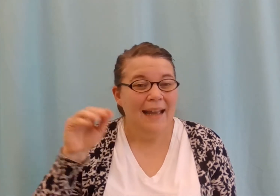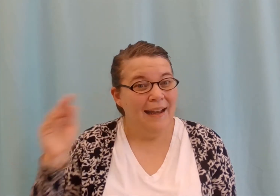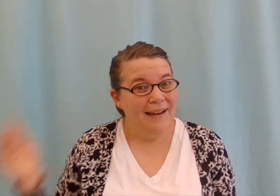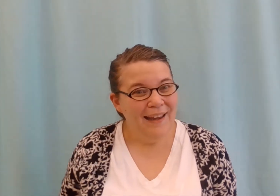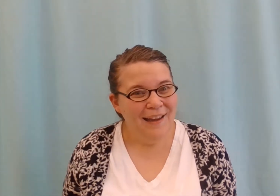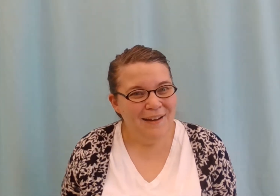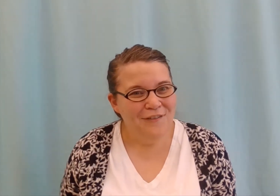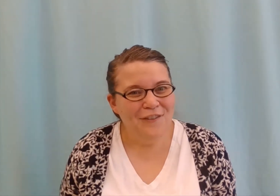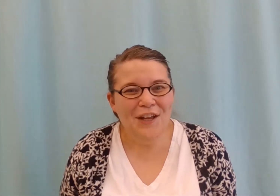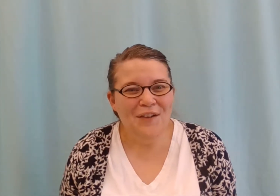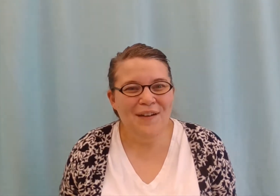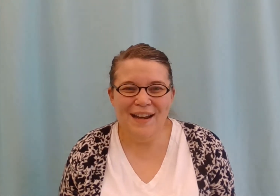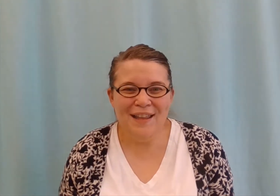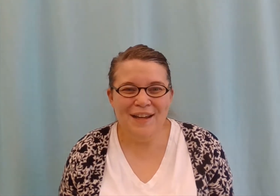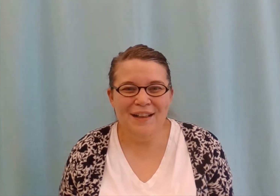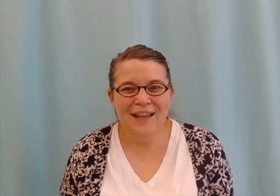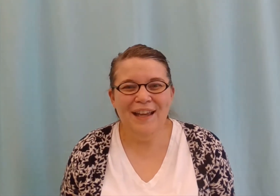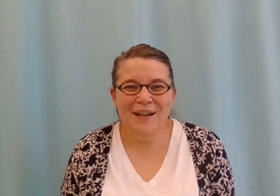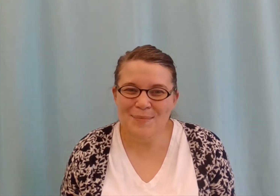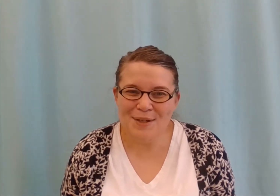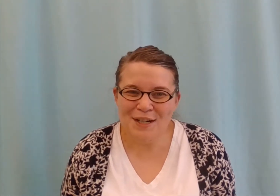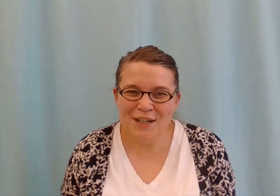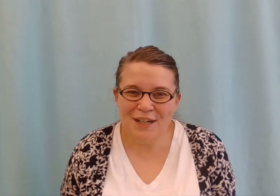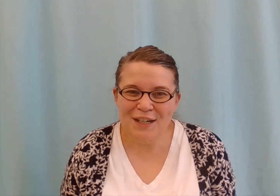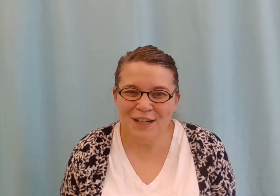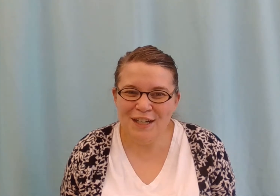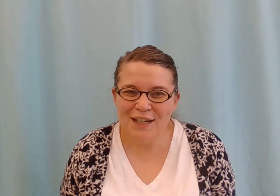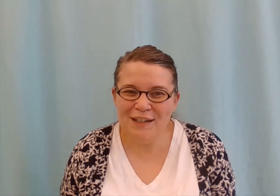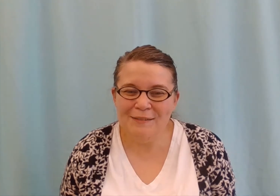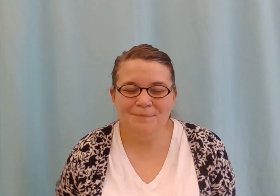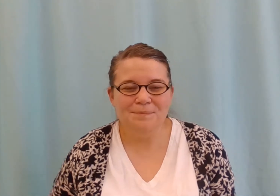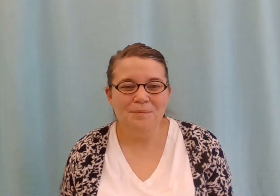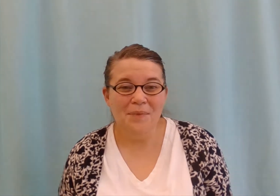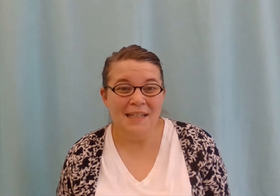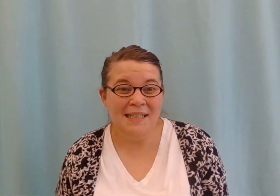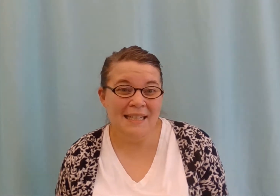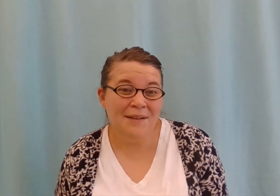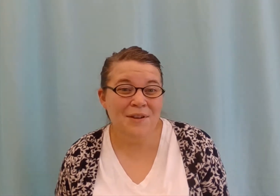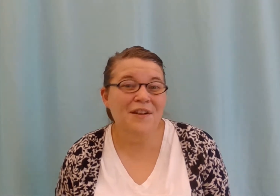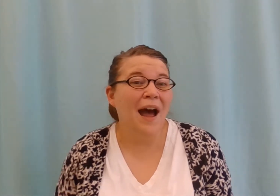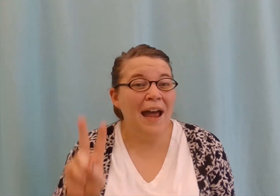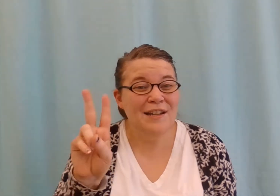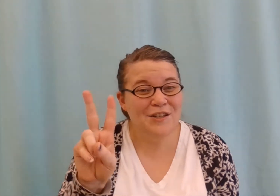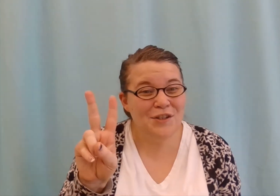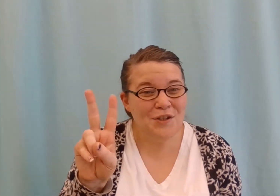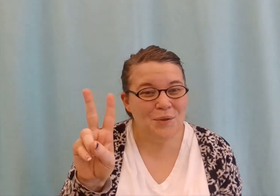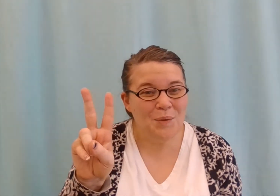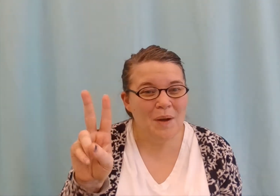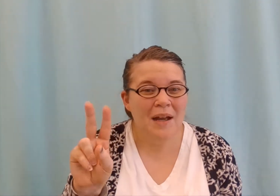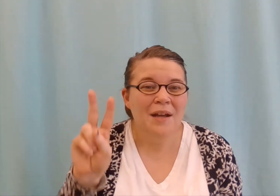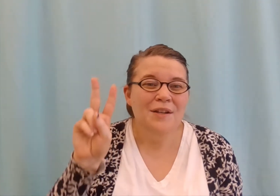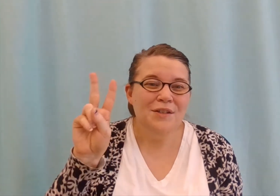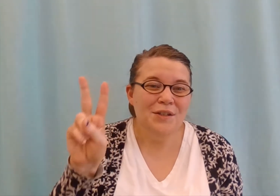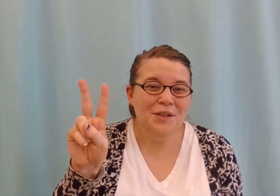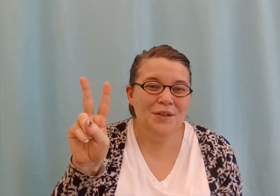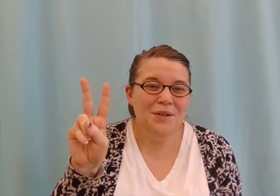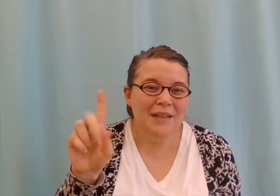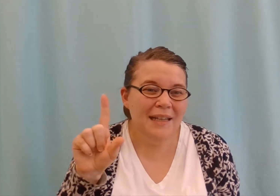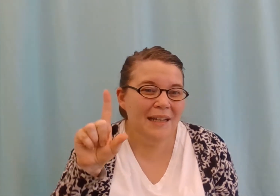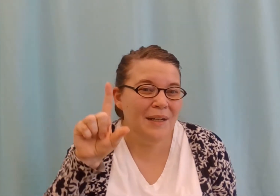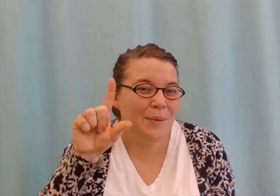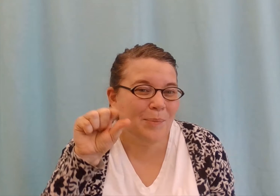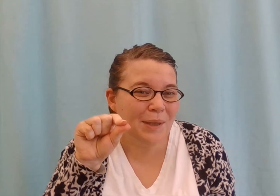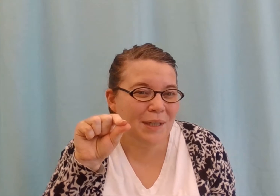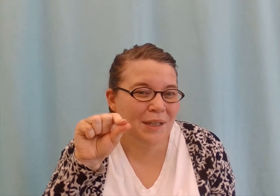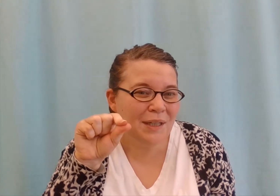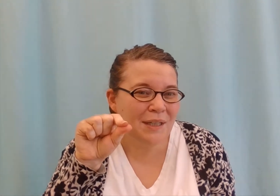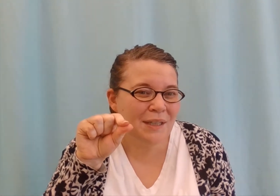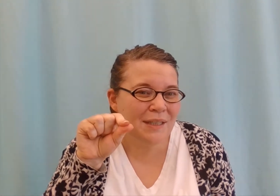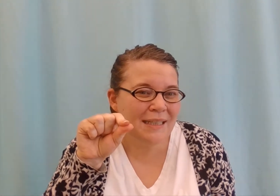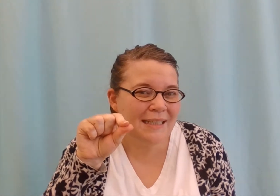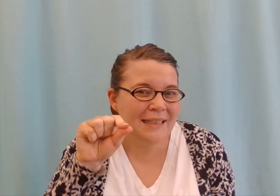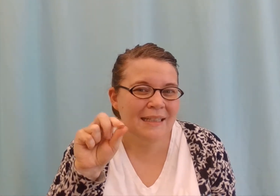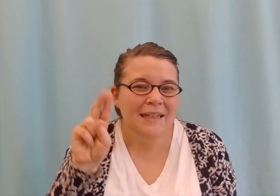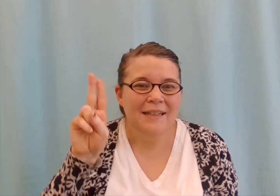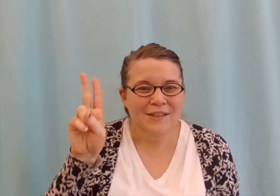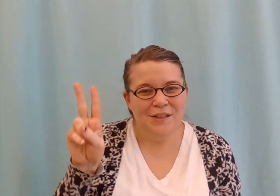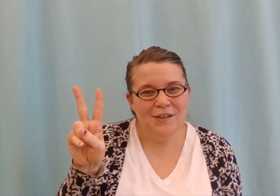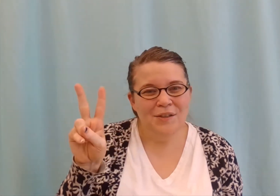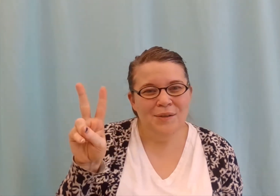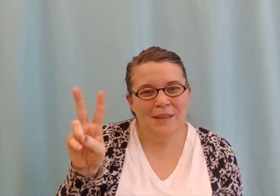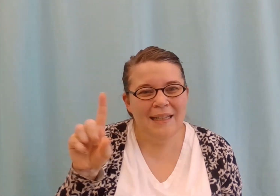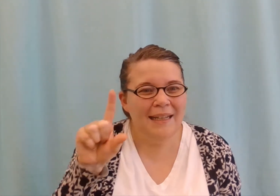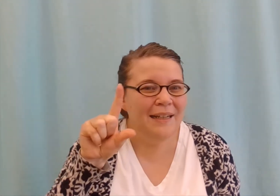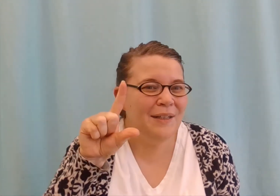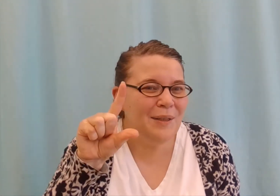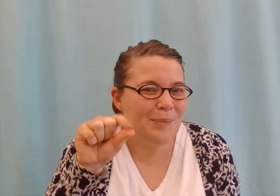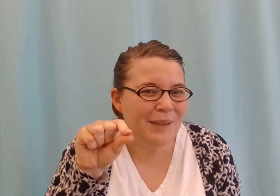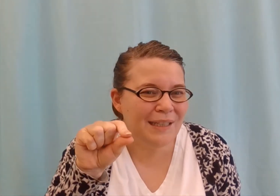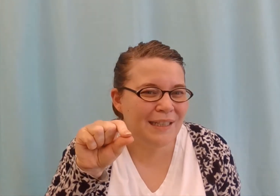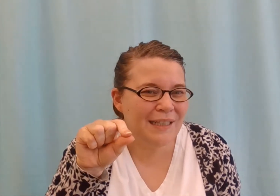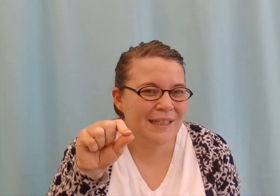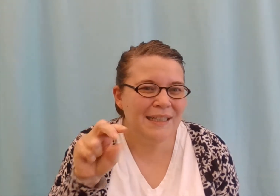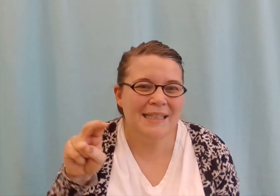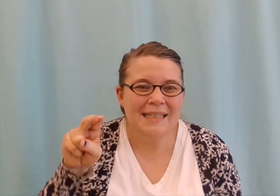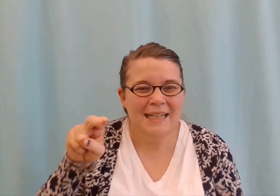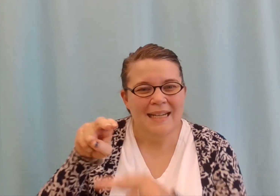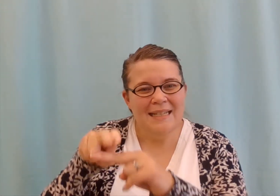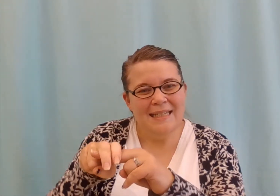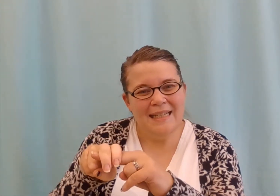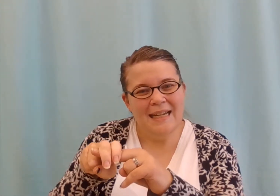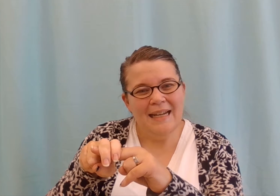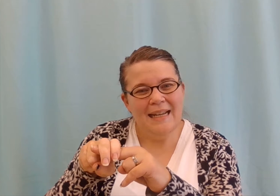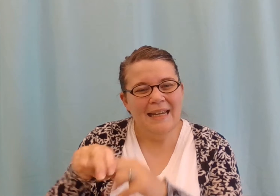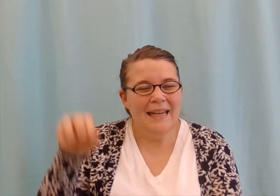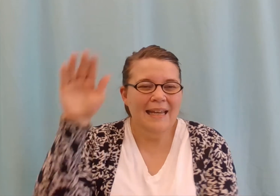And in flew another little bird. So then we've got two! Two little birds. Two little birds sitting in